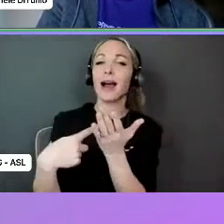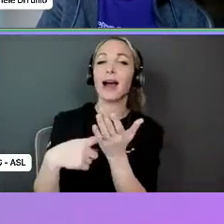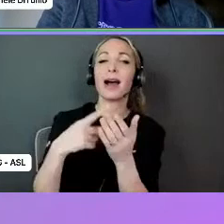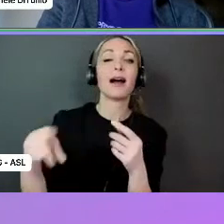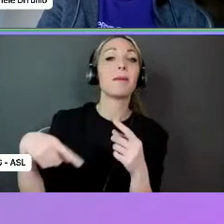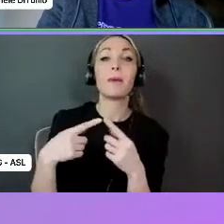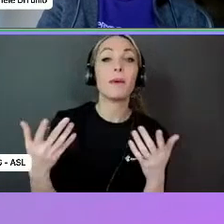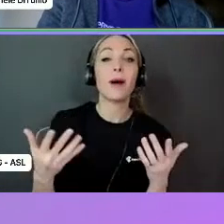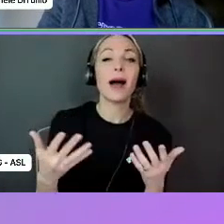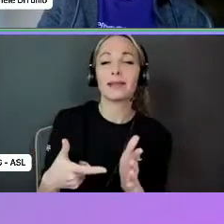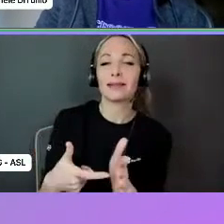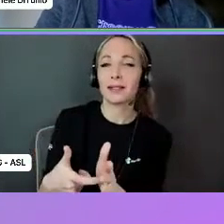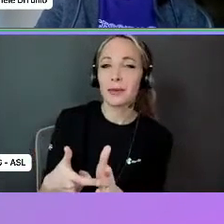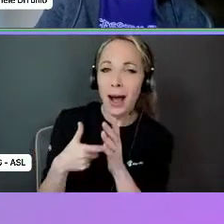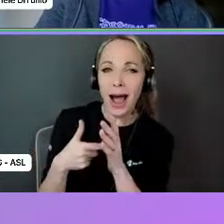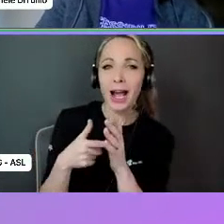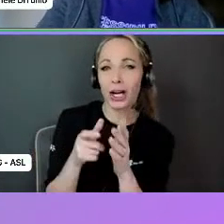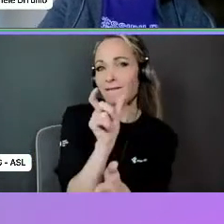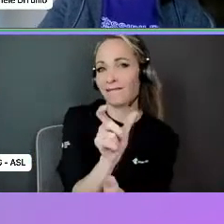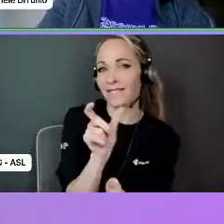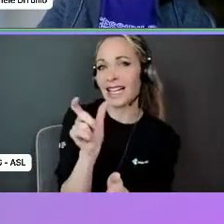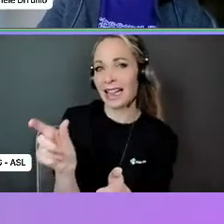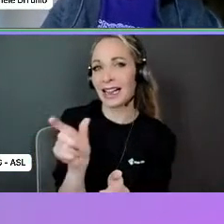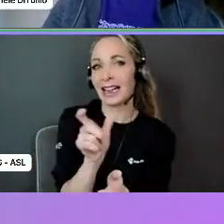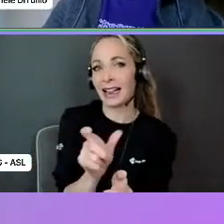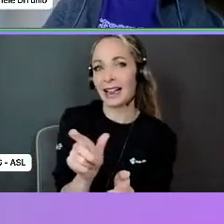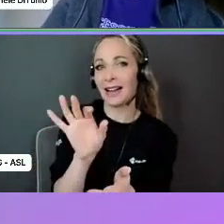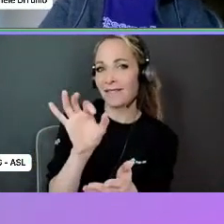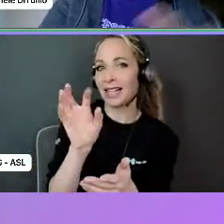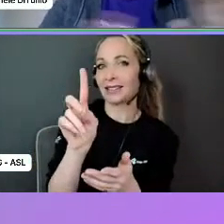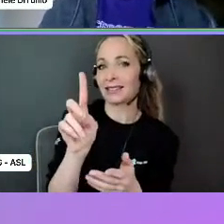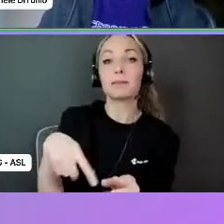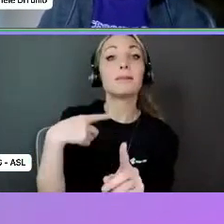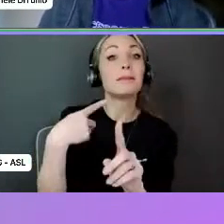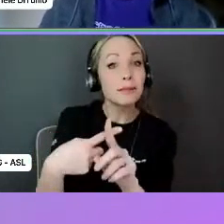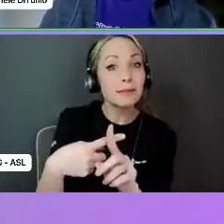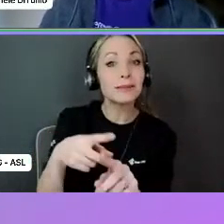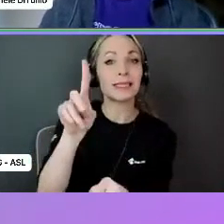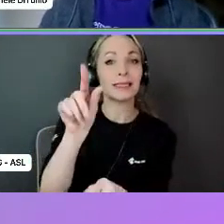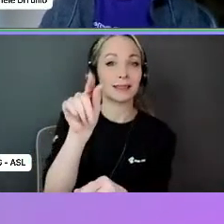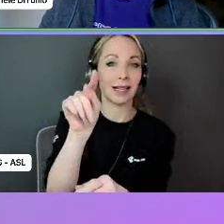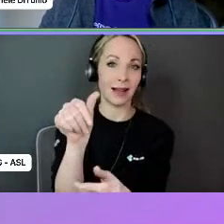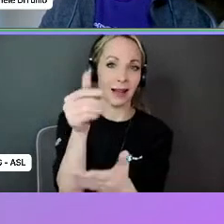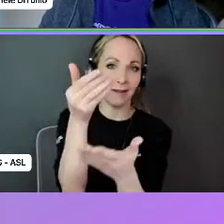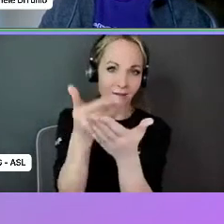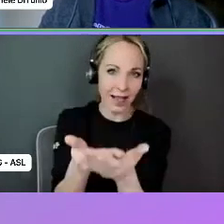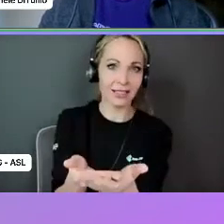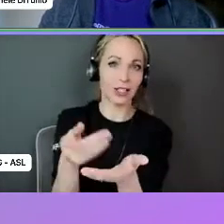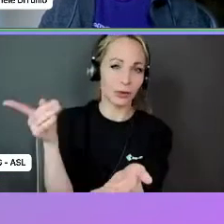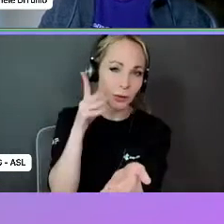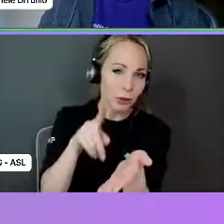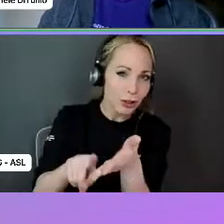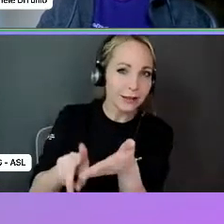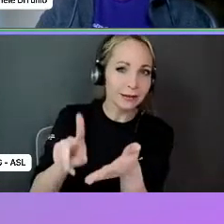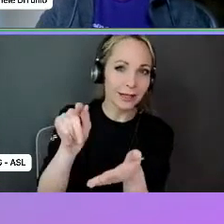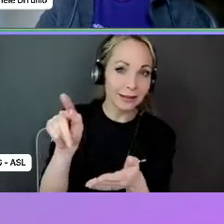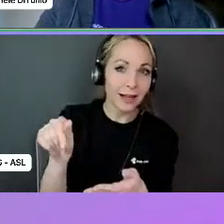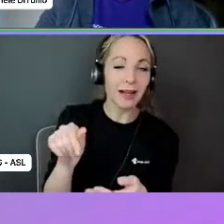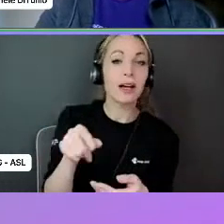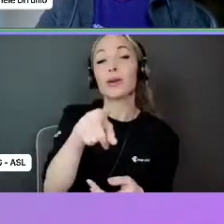telephone as well. Alright, so let's talk a little bit more about our required fields,